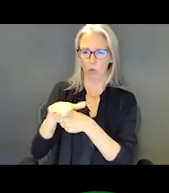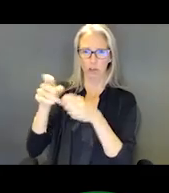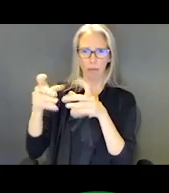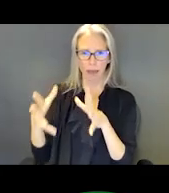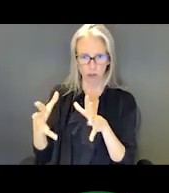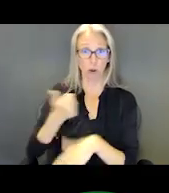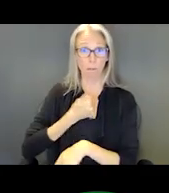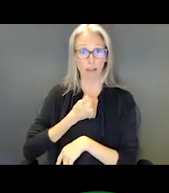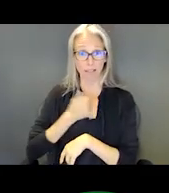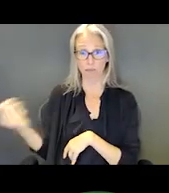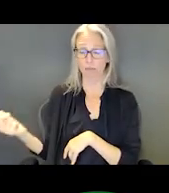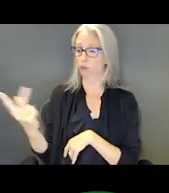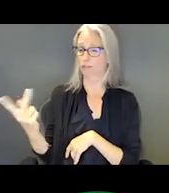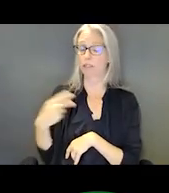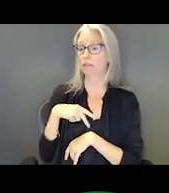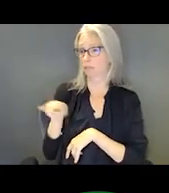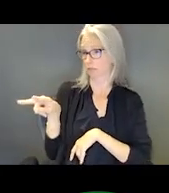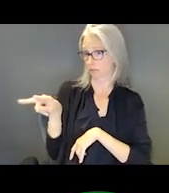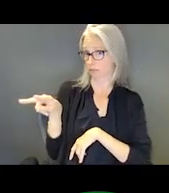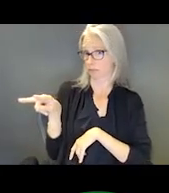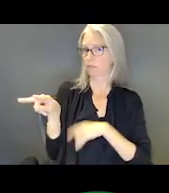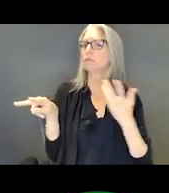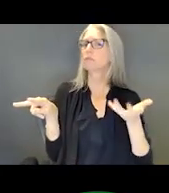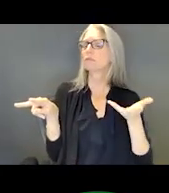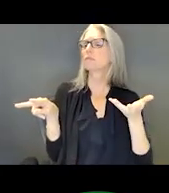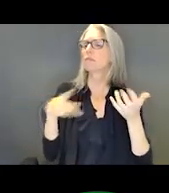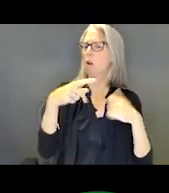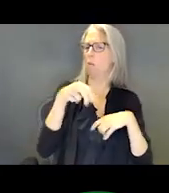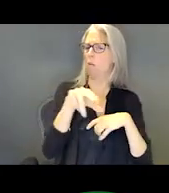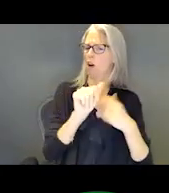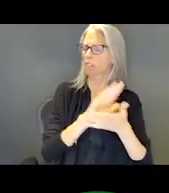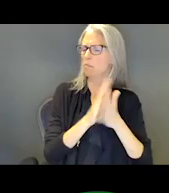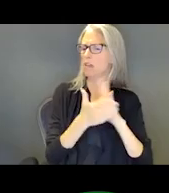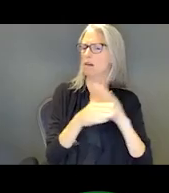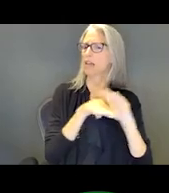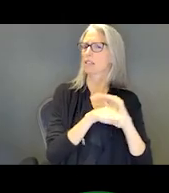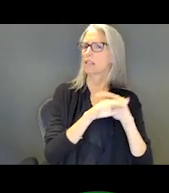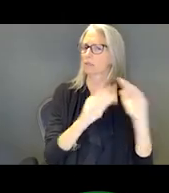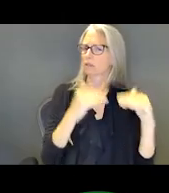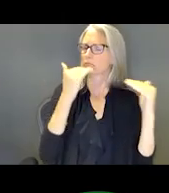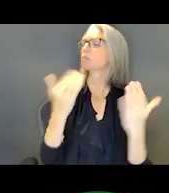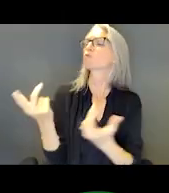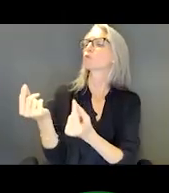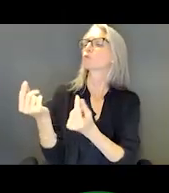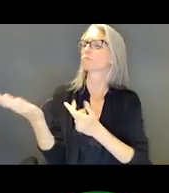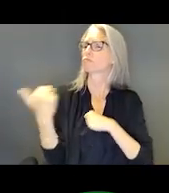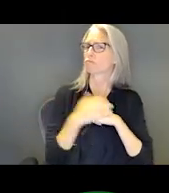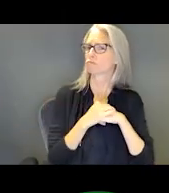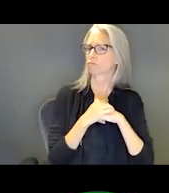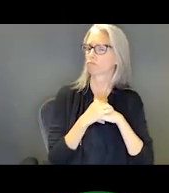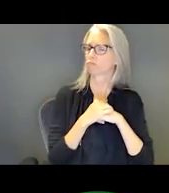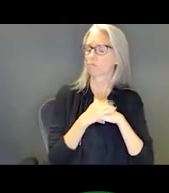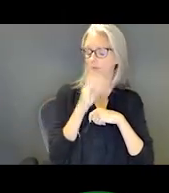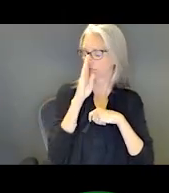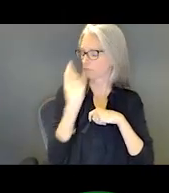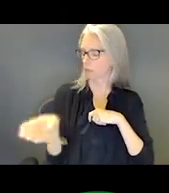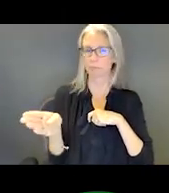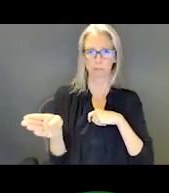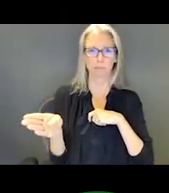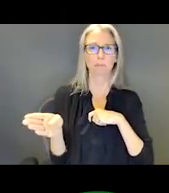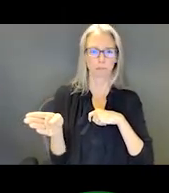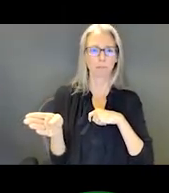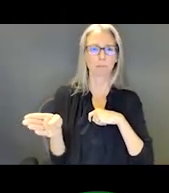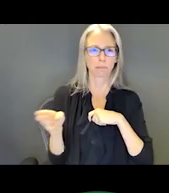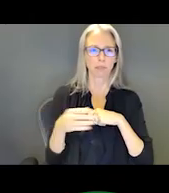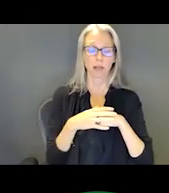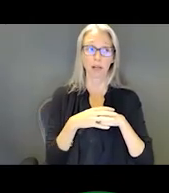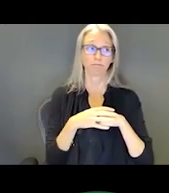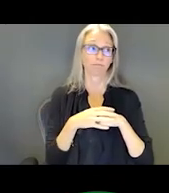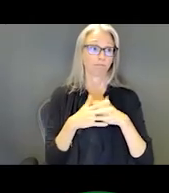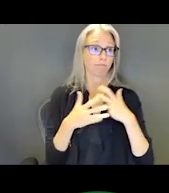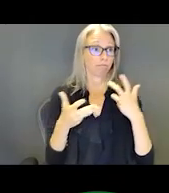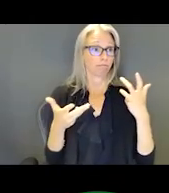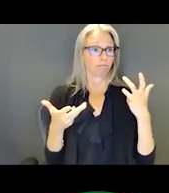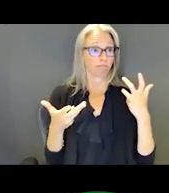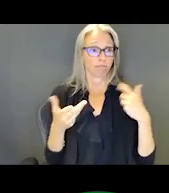One of the first things Glennis did when she moved to Smithers is the way I like to tell